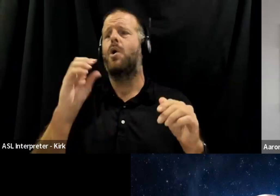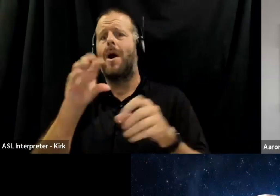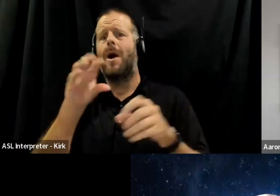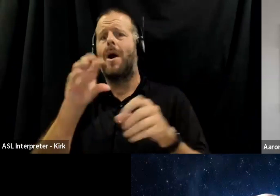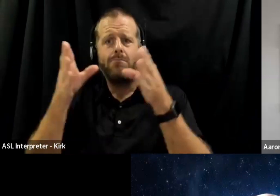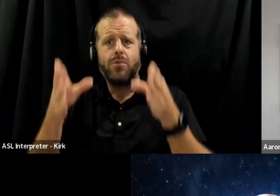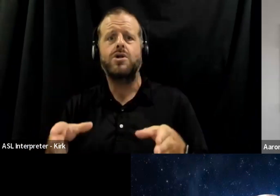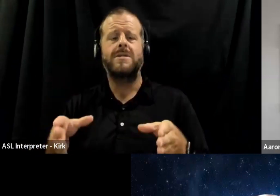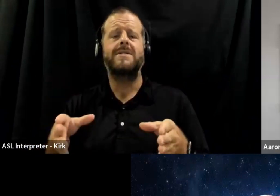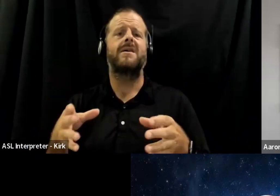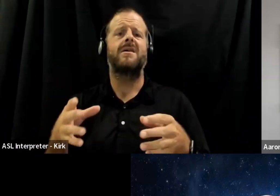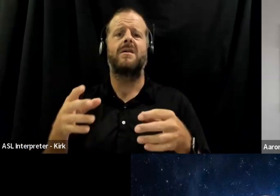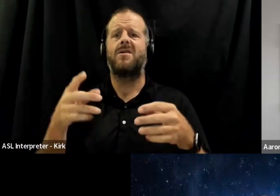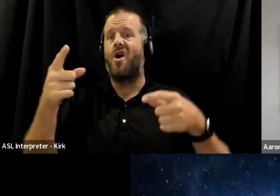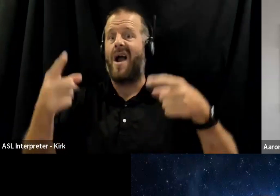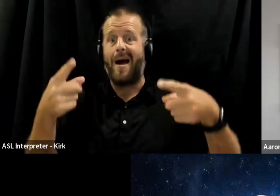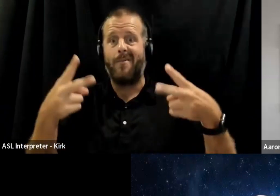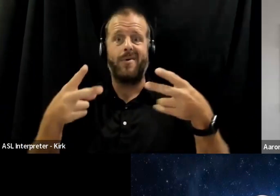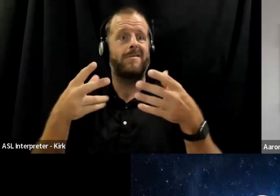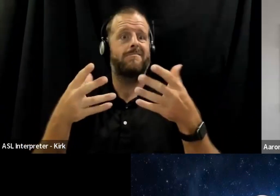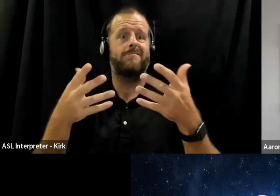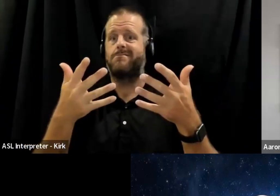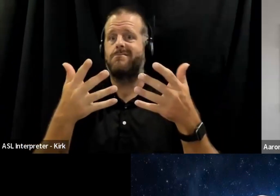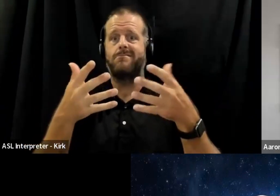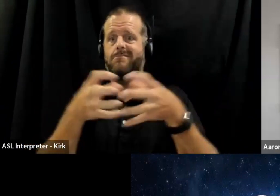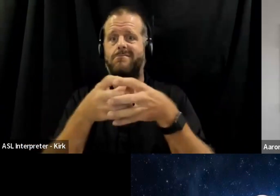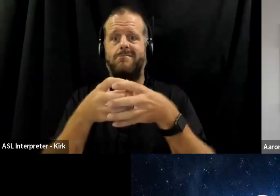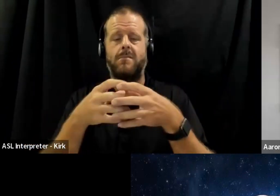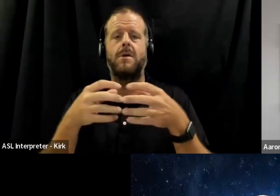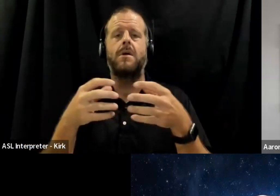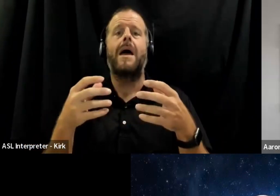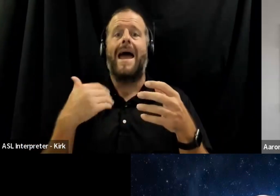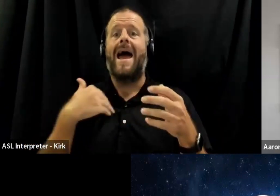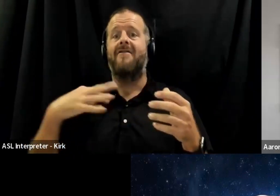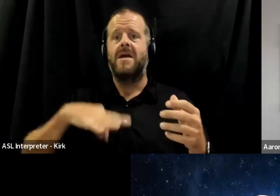settings really does have a lot of benefits. And I was wondering from Sara, do you have any